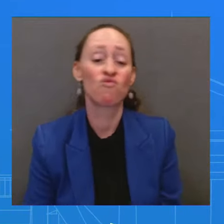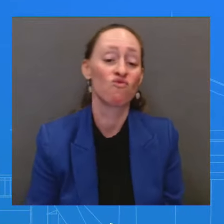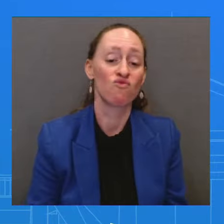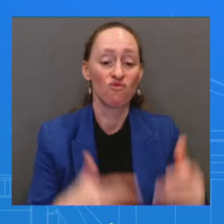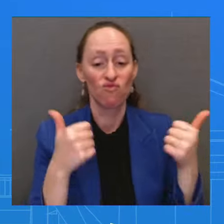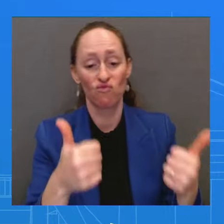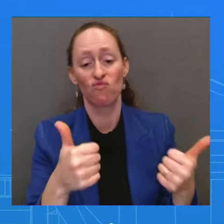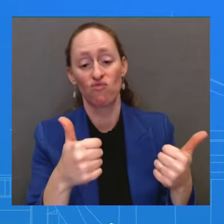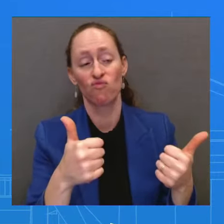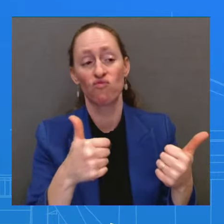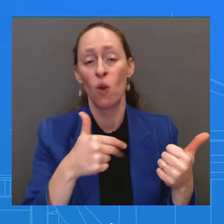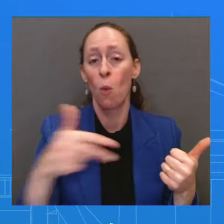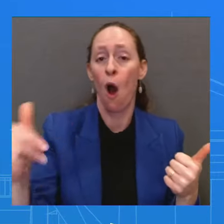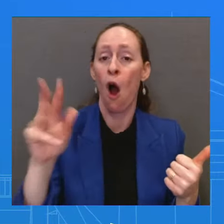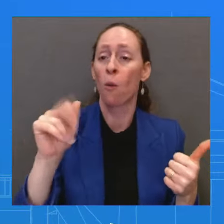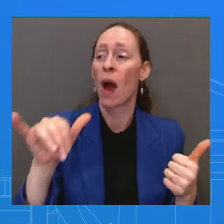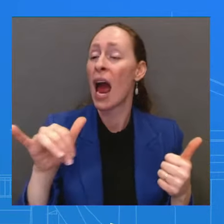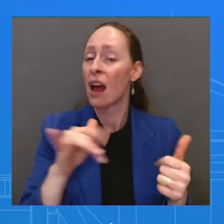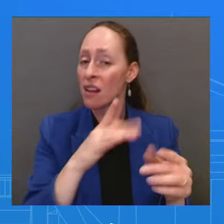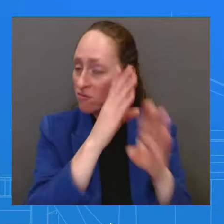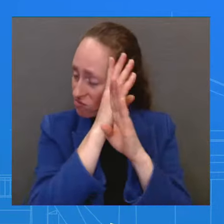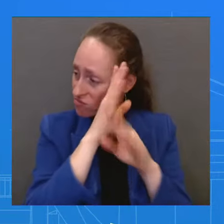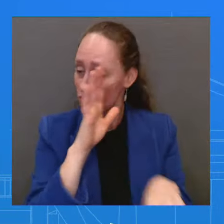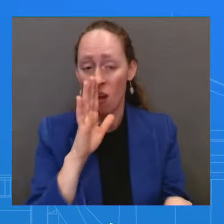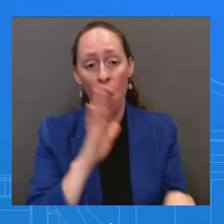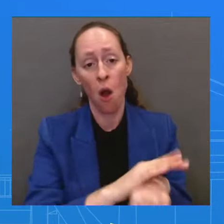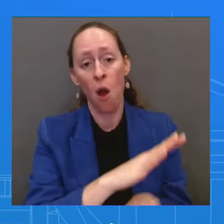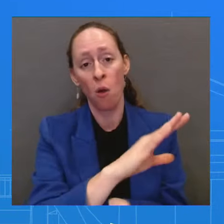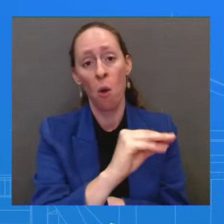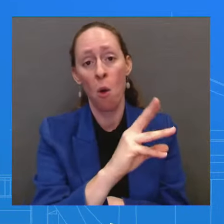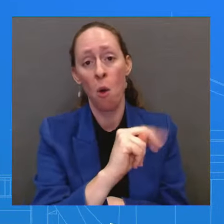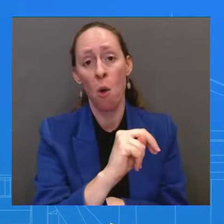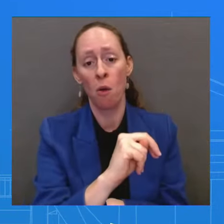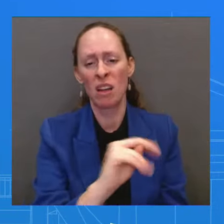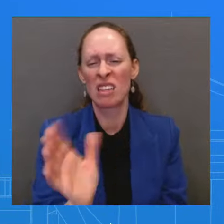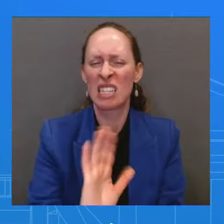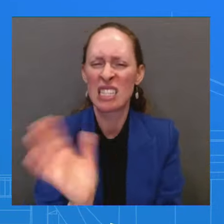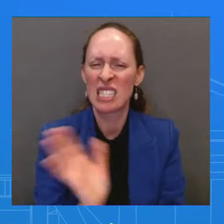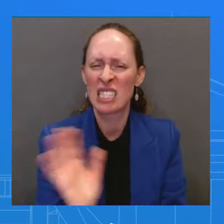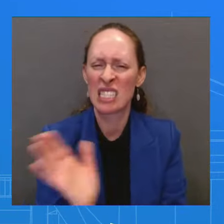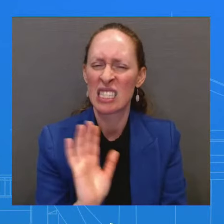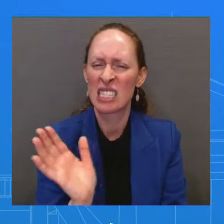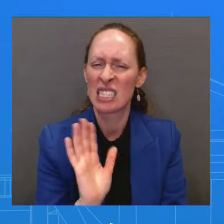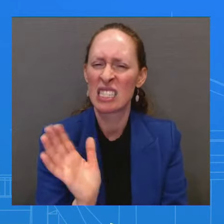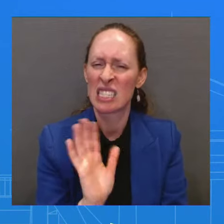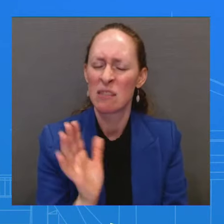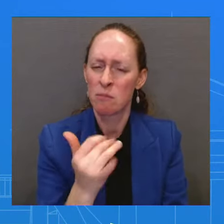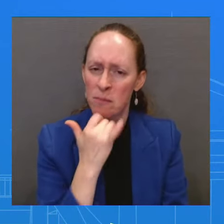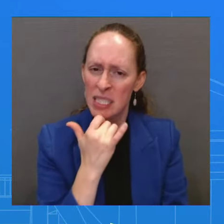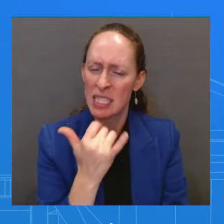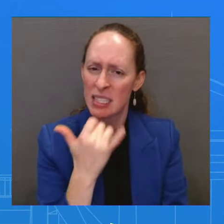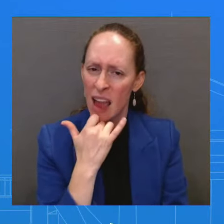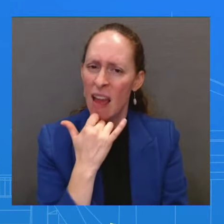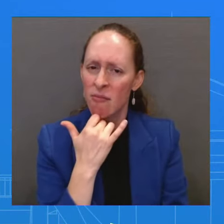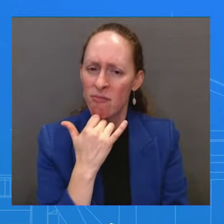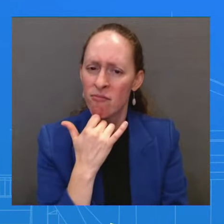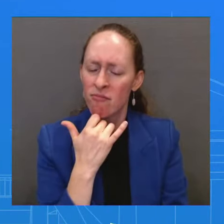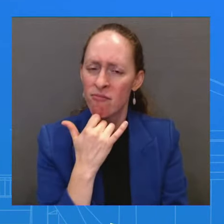He said it. He's going to give a speech on it. He's spoken about it many times before. He's going to speak about it again. And it is important -- we believe it is important --